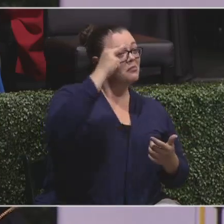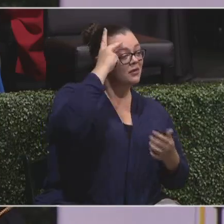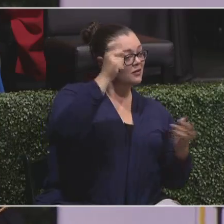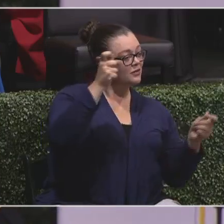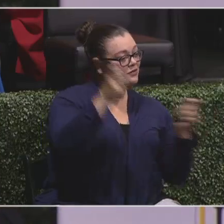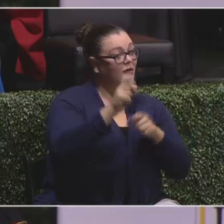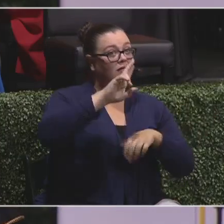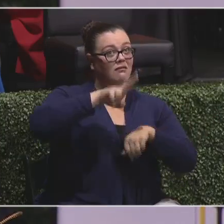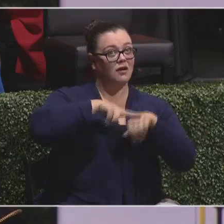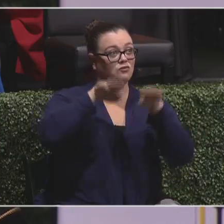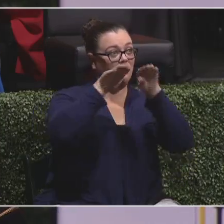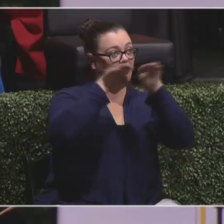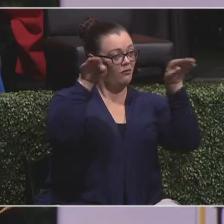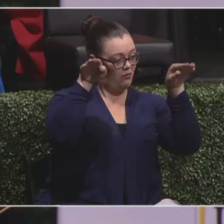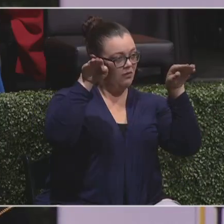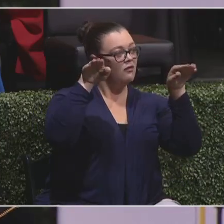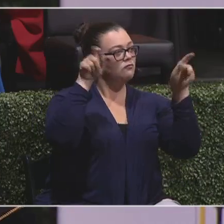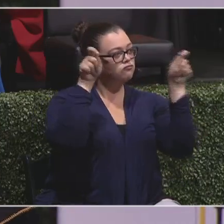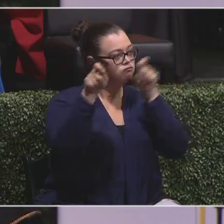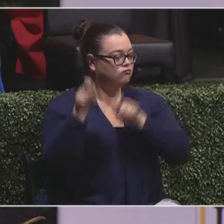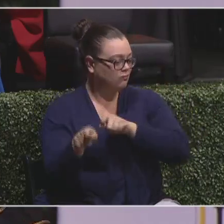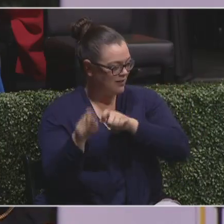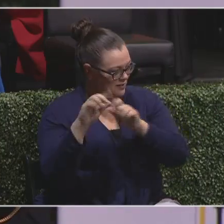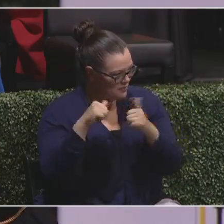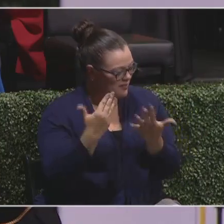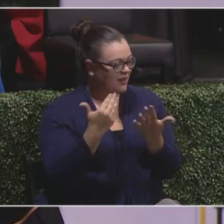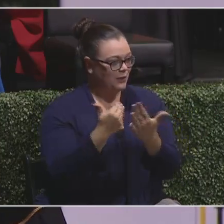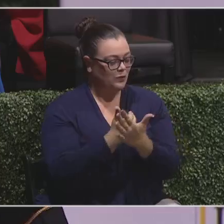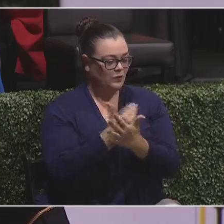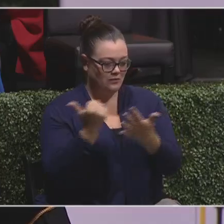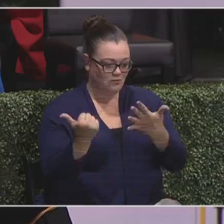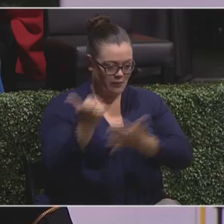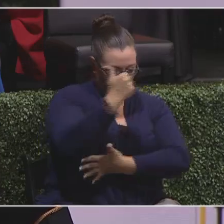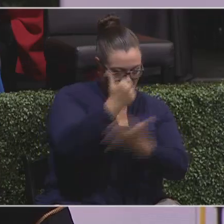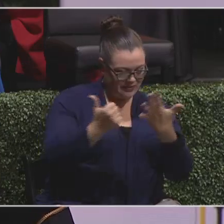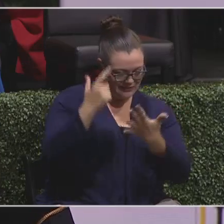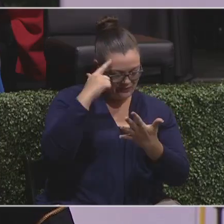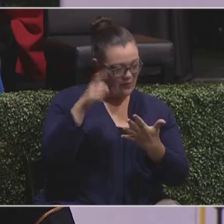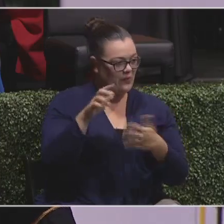CALIFORNIA BECAME THE WORLD FIFTH LARGEST ECONOMY EXPANDING OPPORTUNITIES THAT AWAIT YOU AS YOU GRADUATE.